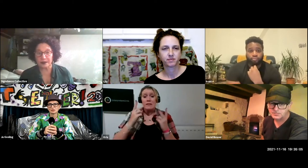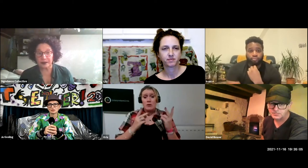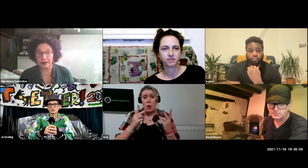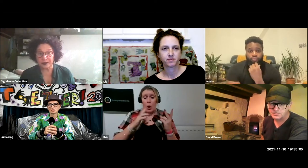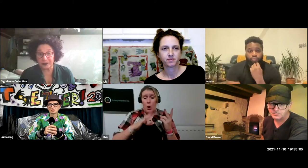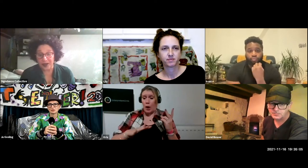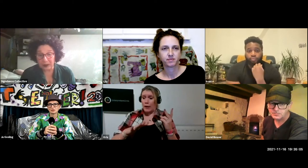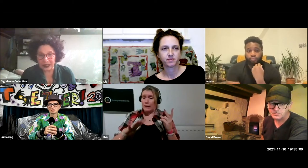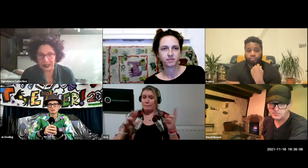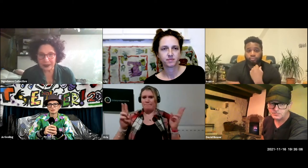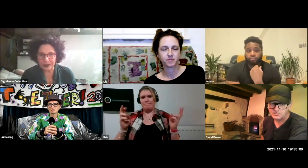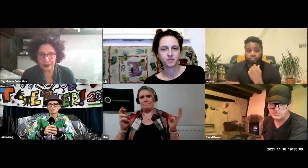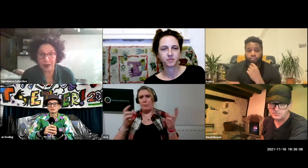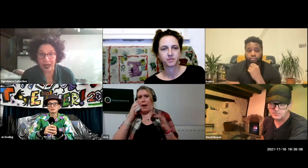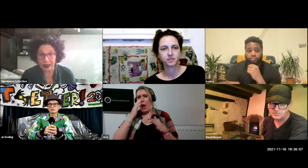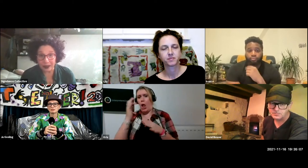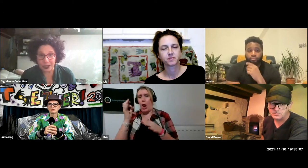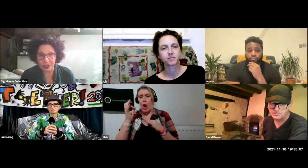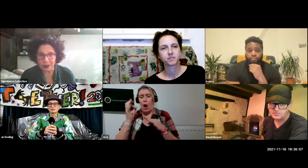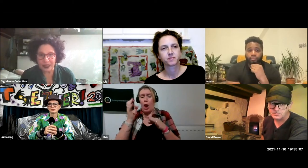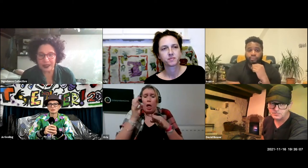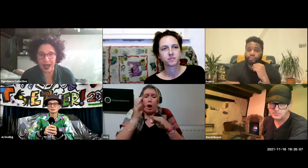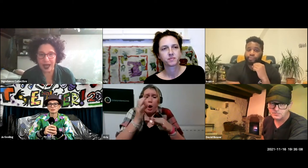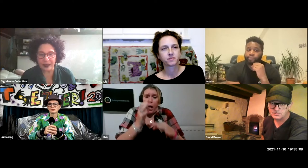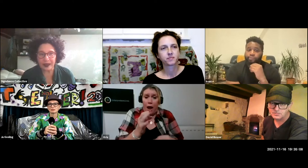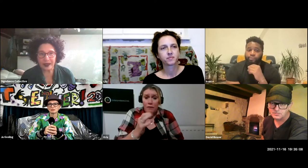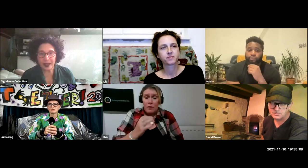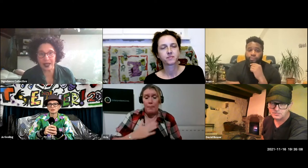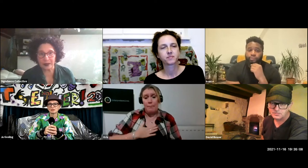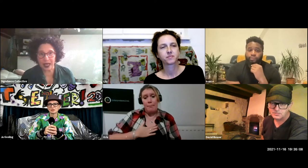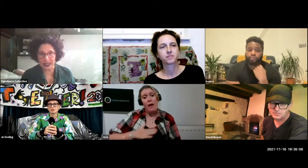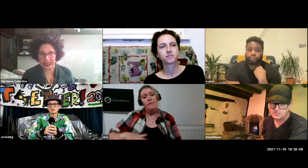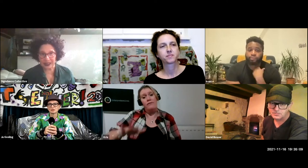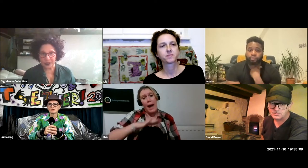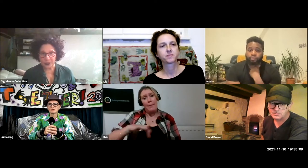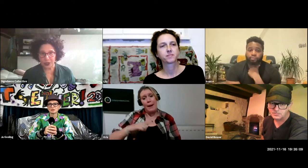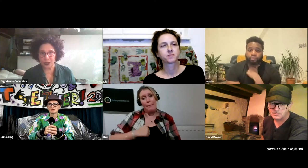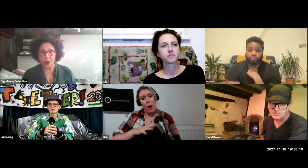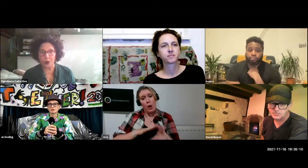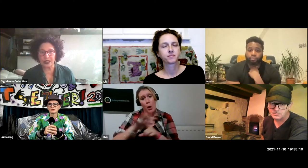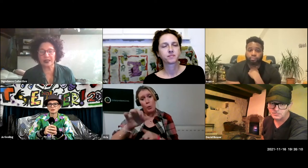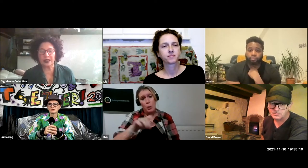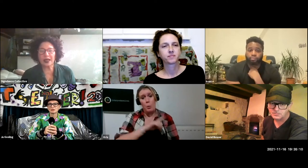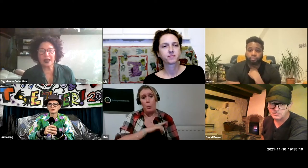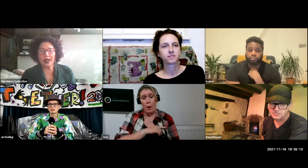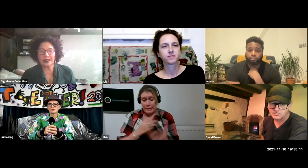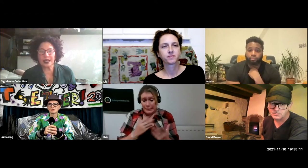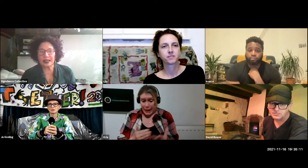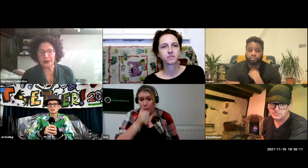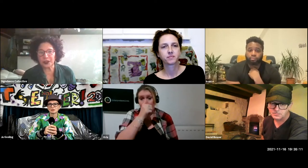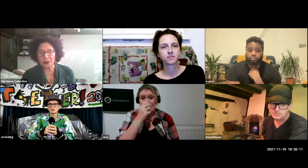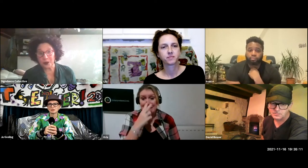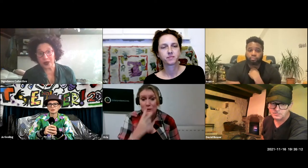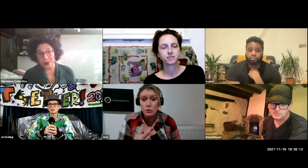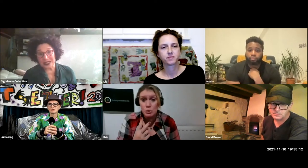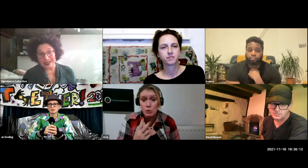individually in your homes and still come together to perform. But, when you agreed in very late notice to come and